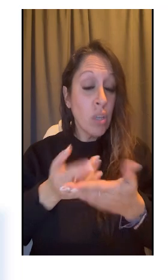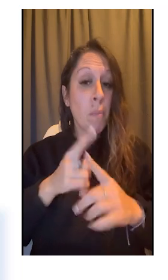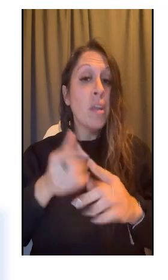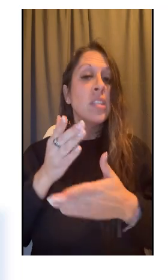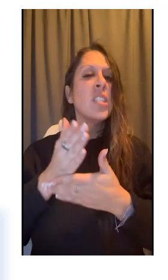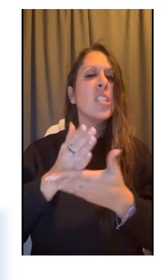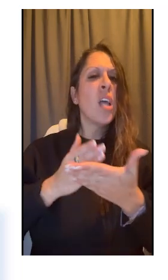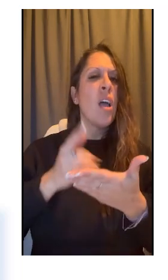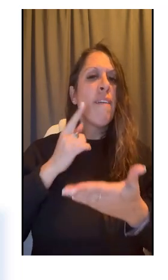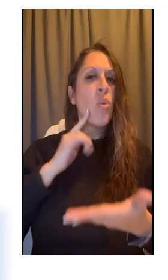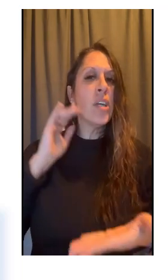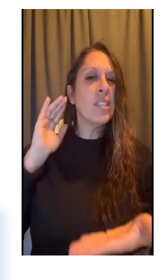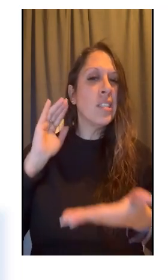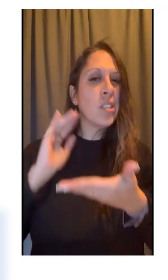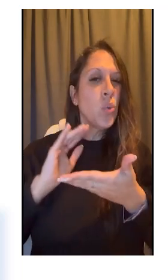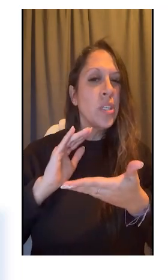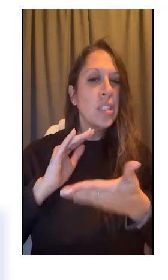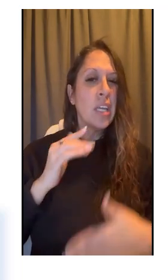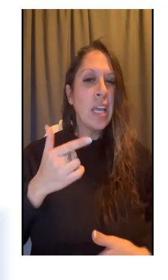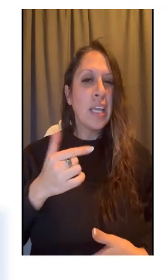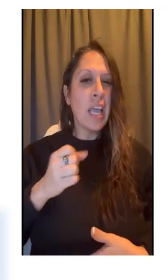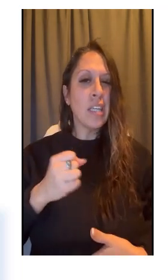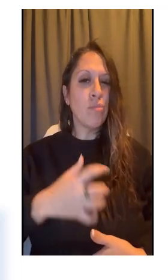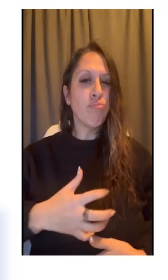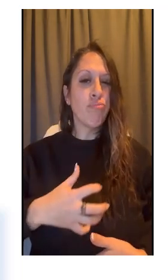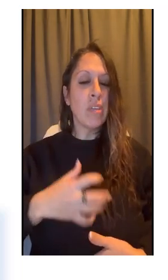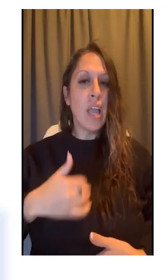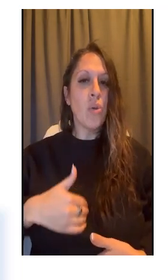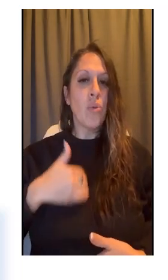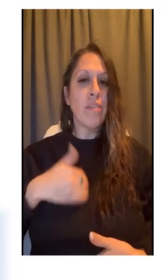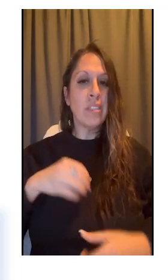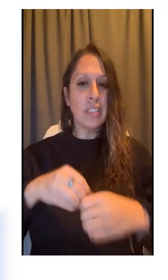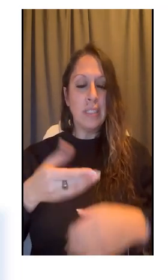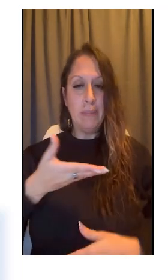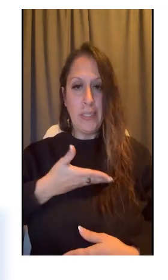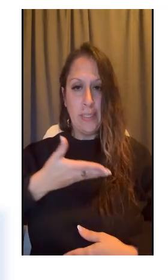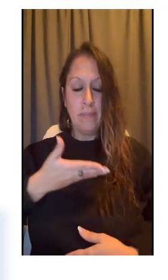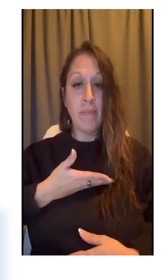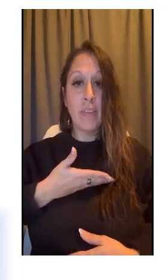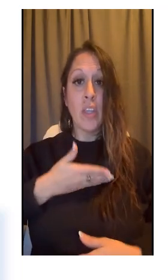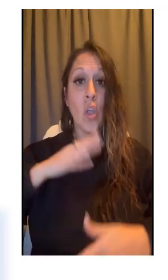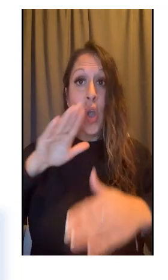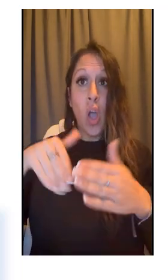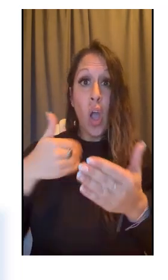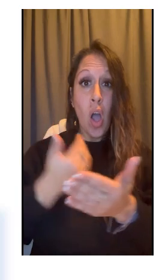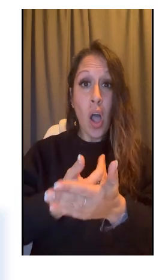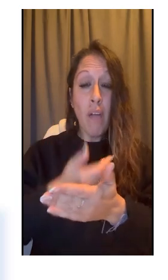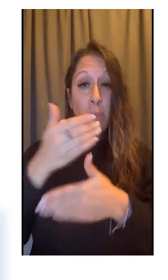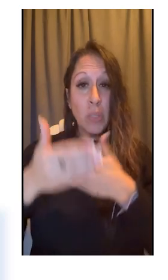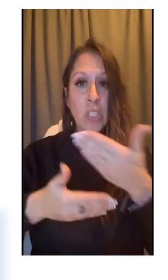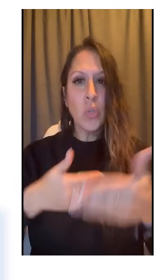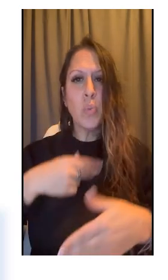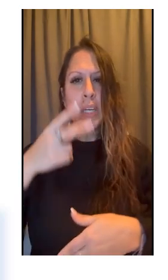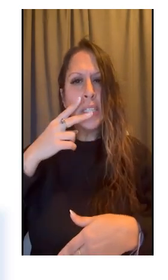but still some for decreased gassiness and reflux in babies. But in all of these, we do see longer breastfeeding.